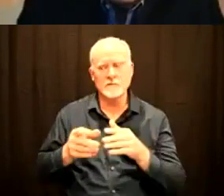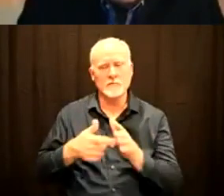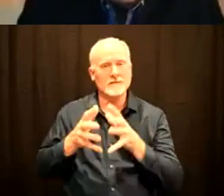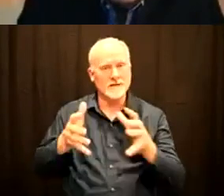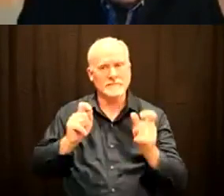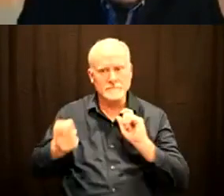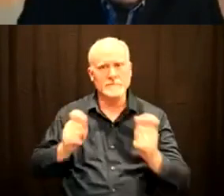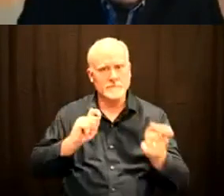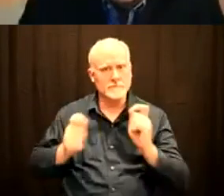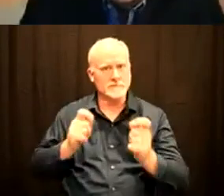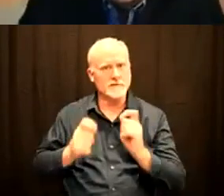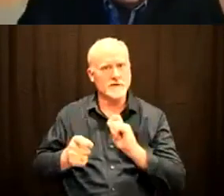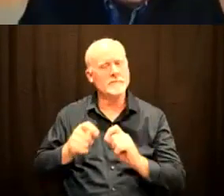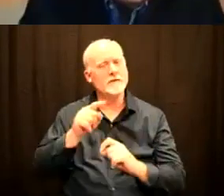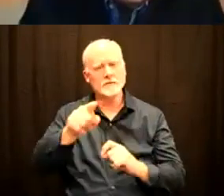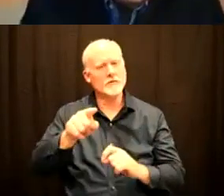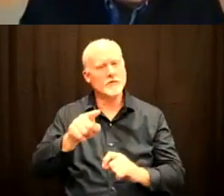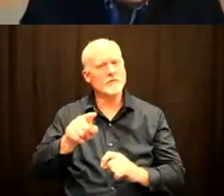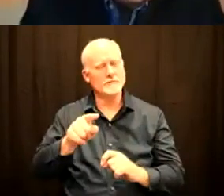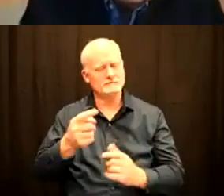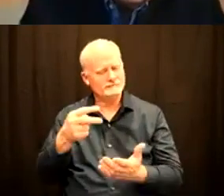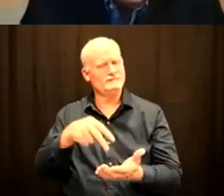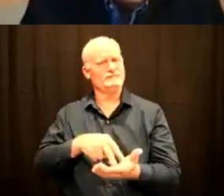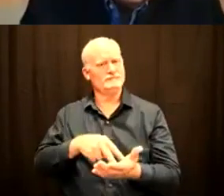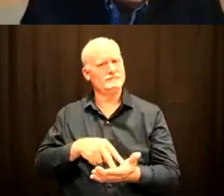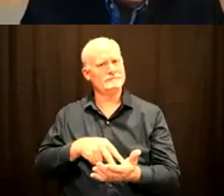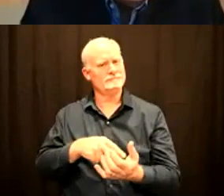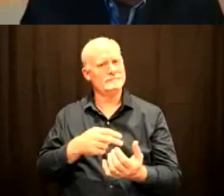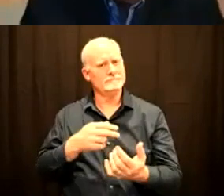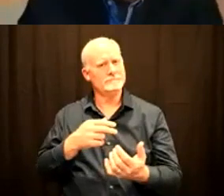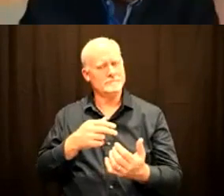but you really have risen to the challenge and it's incredibly important that we've been able